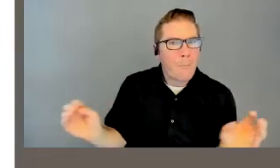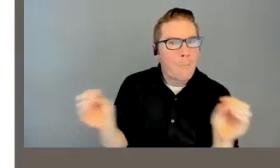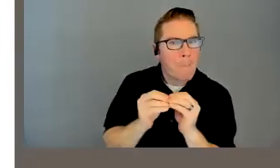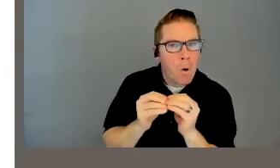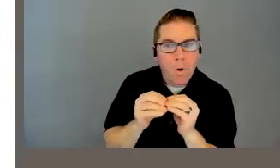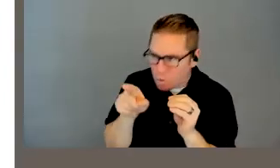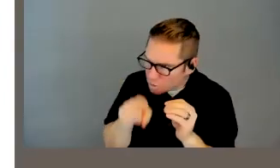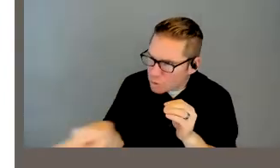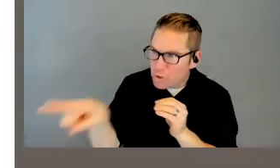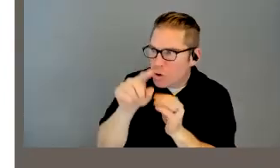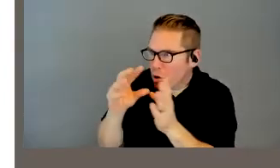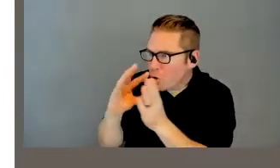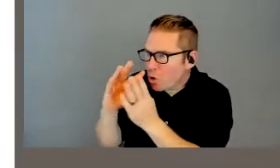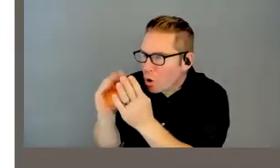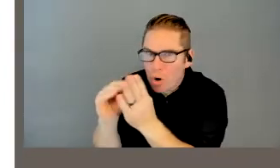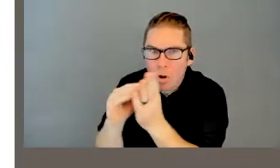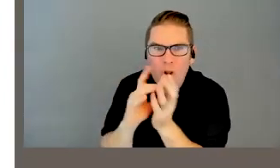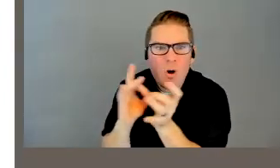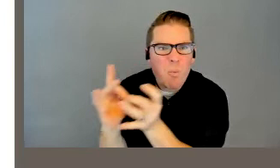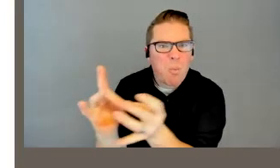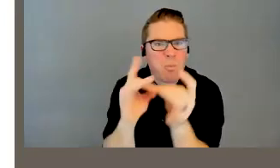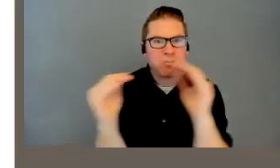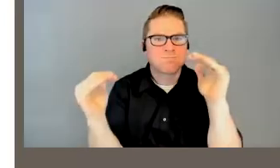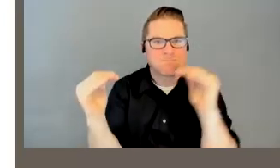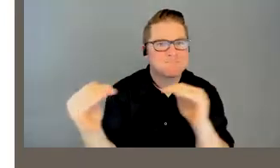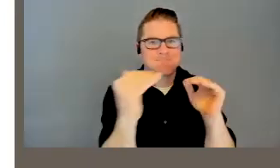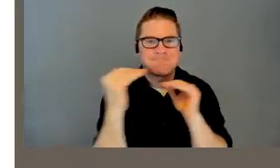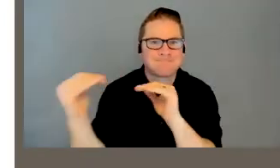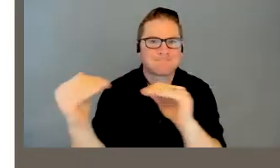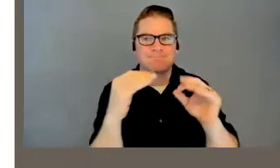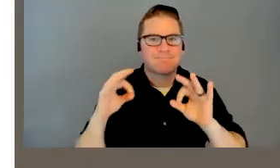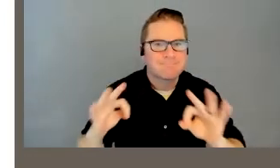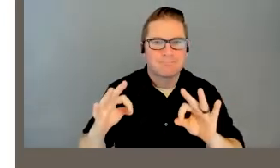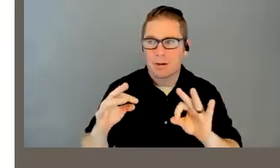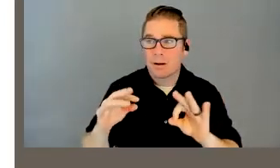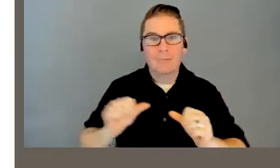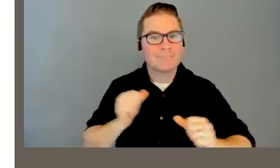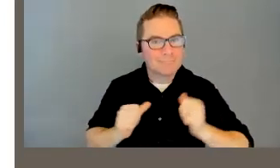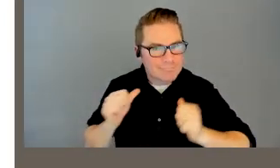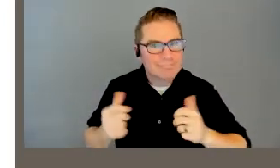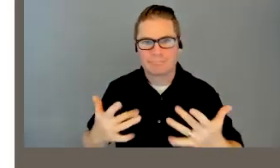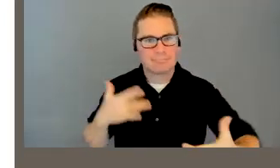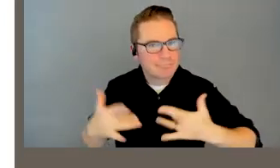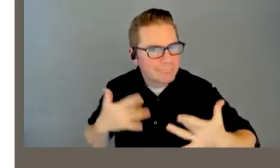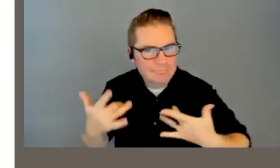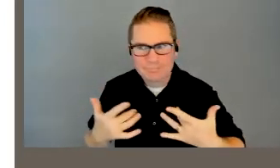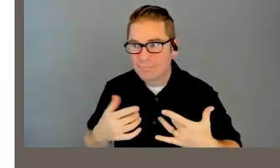So making those connections with students early being enthusiastic and passionate about the content of our class.